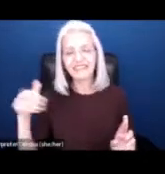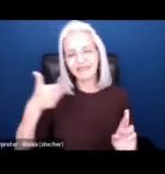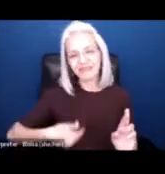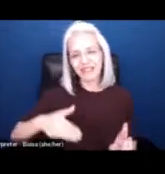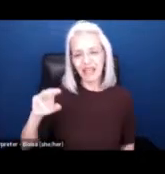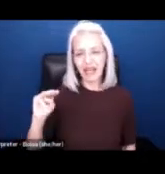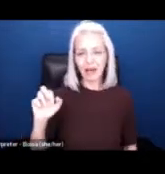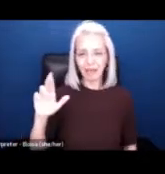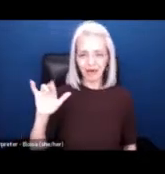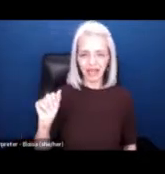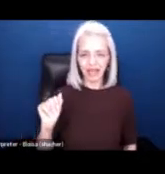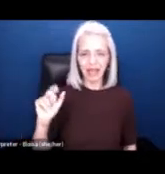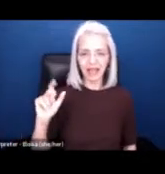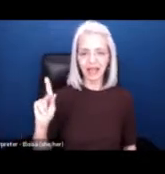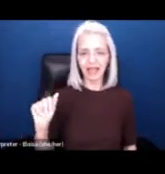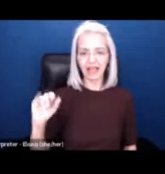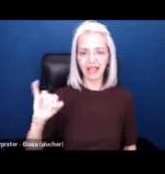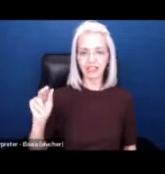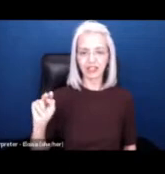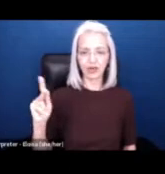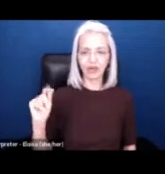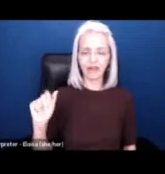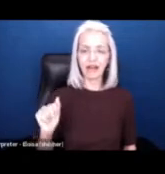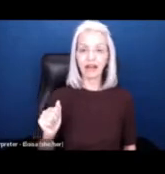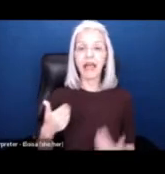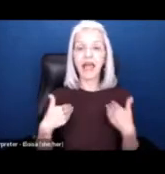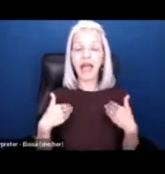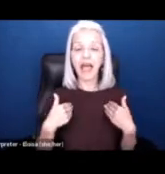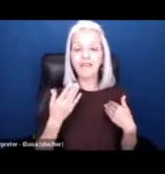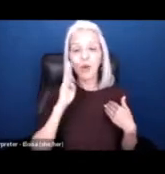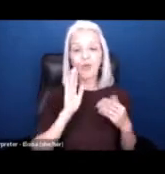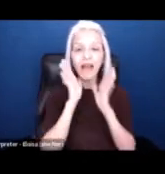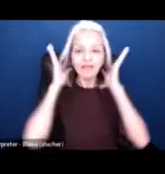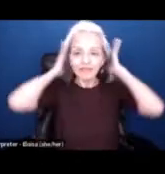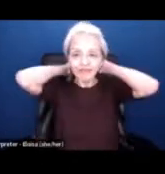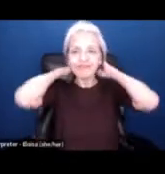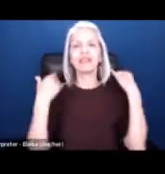wearing a black sweater and my background includes a few art pieces on white walls. So in